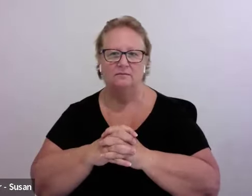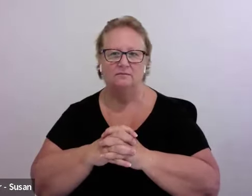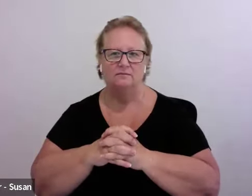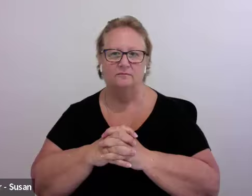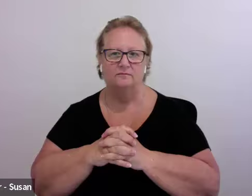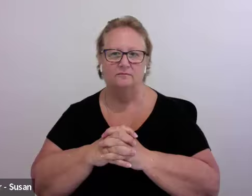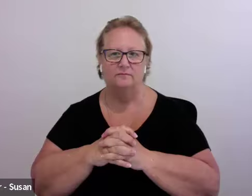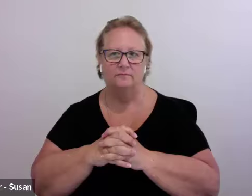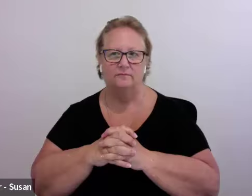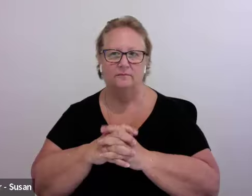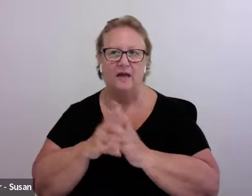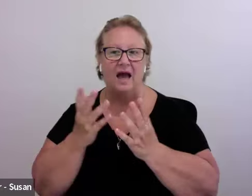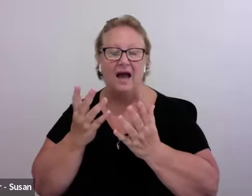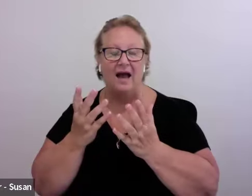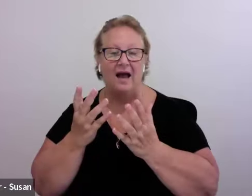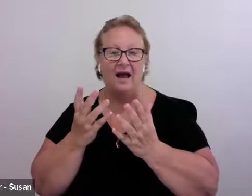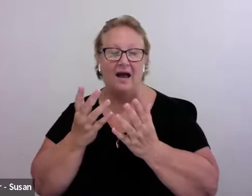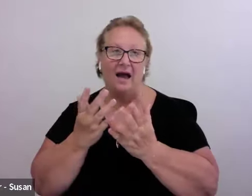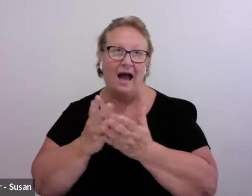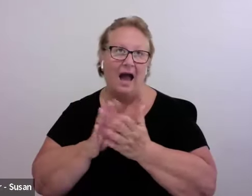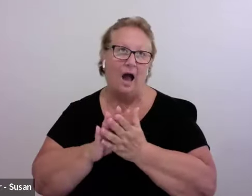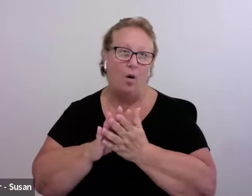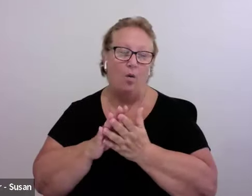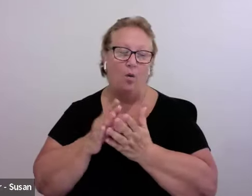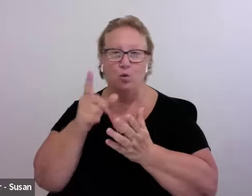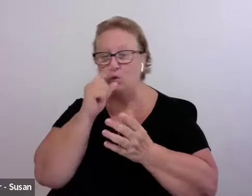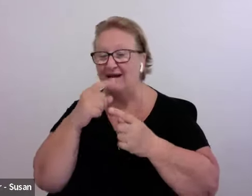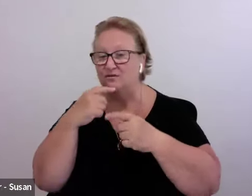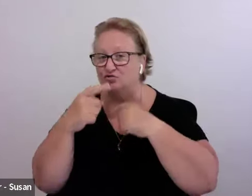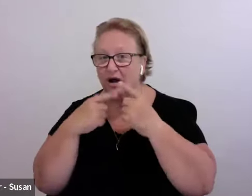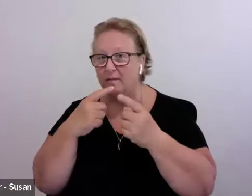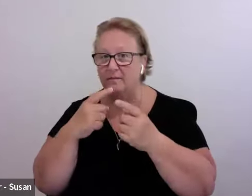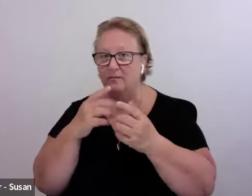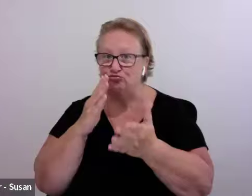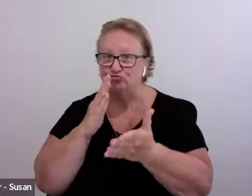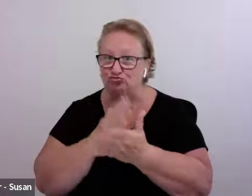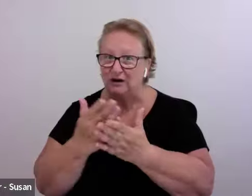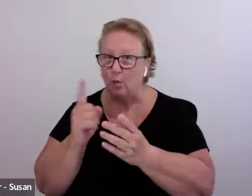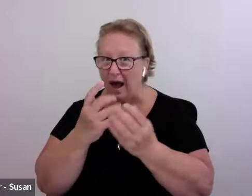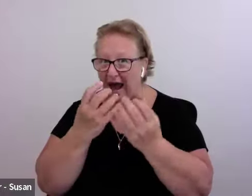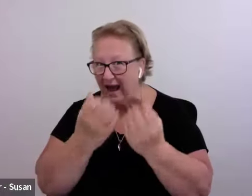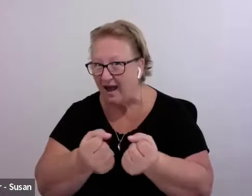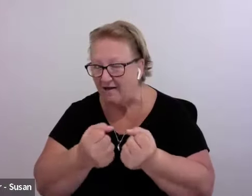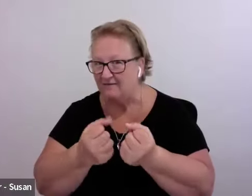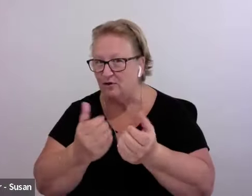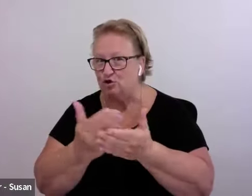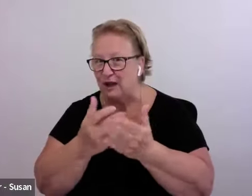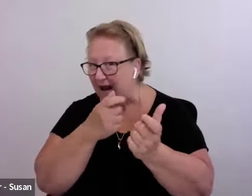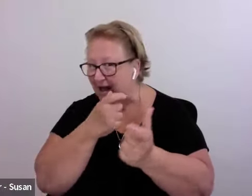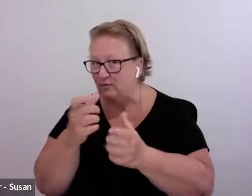question again? MARY: How do we show shared power in practice? CATHERINE: Okay. Right. This is really